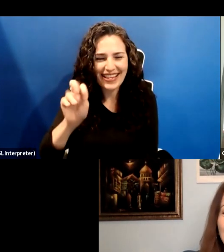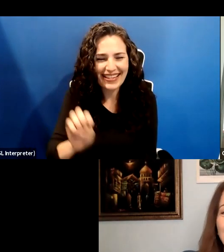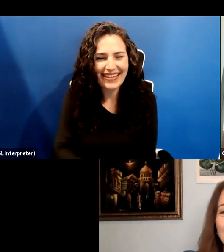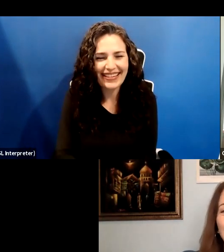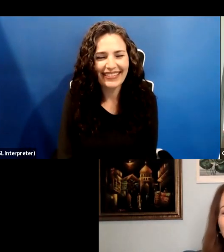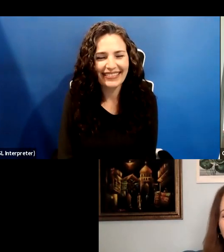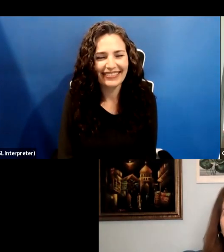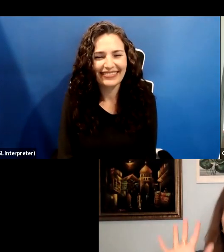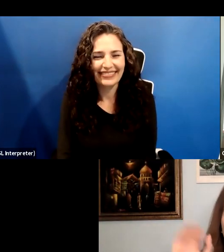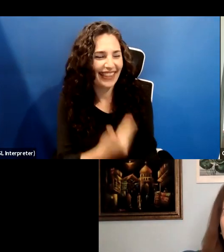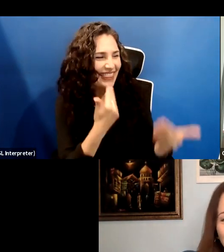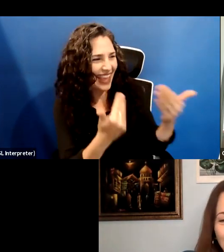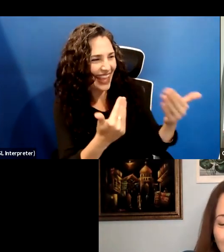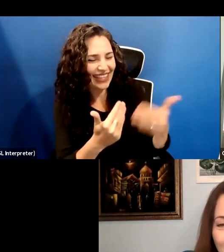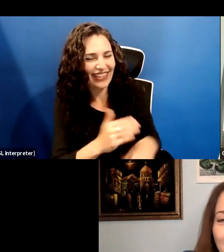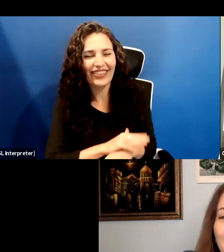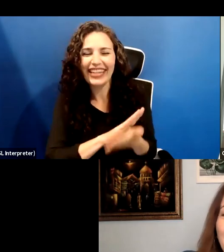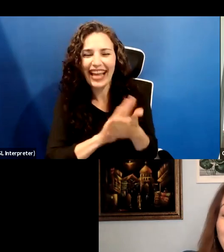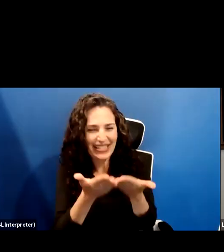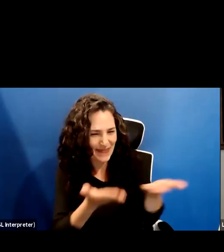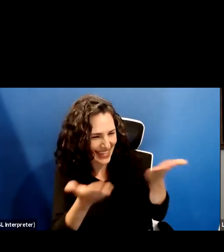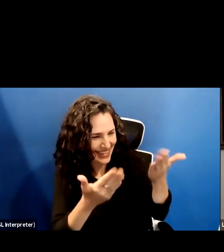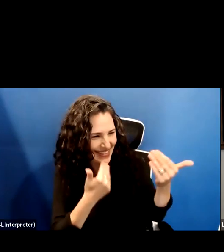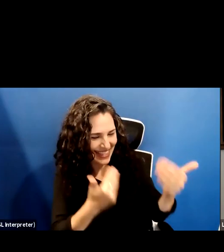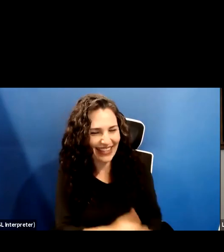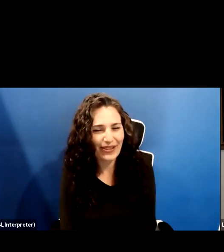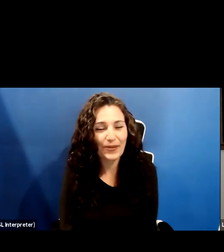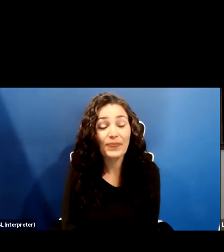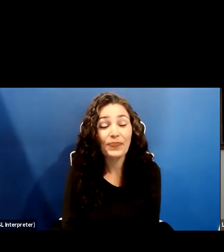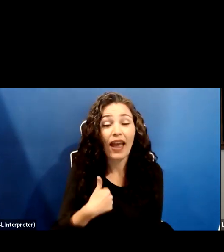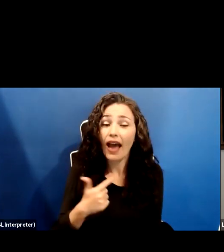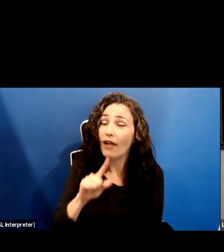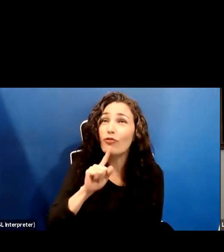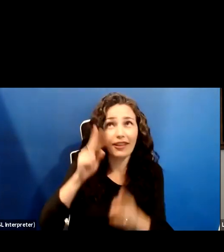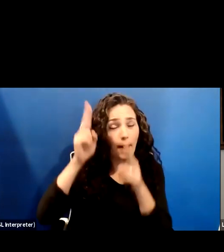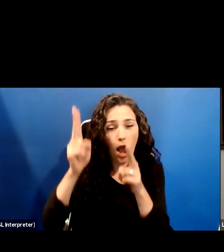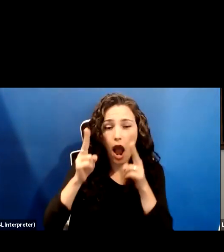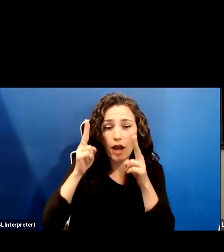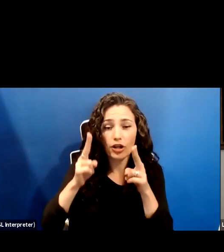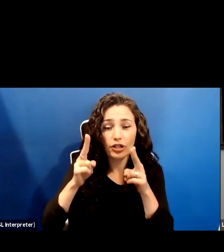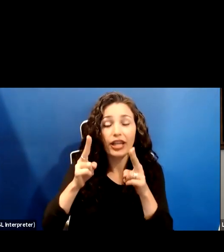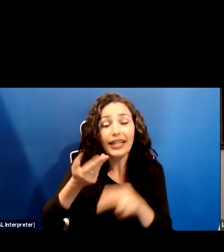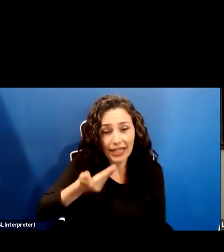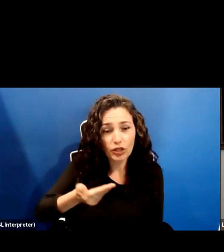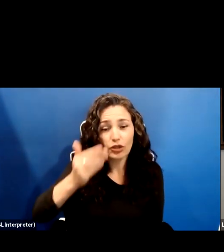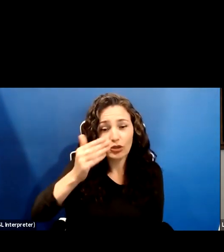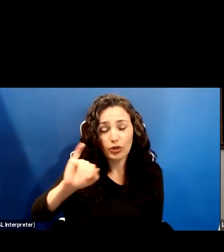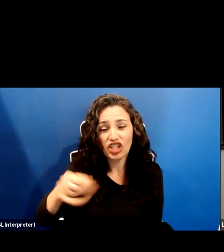Thank you. Nice to be here. And I am honored to introduce Jehane Noujaim,